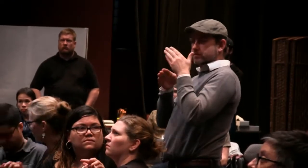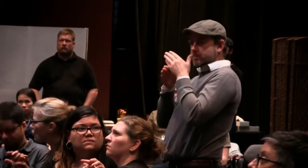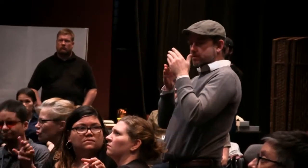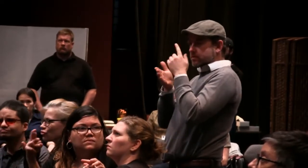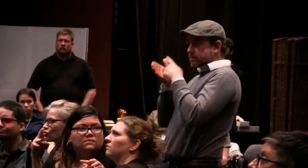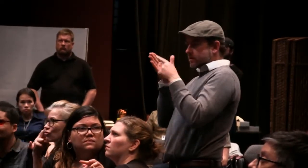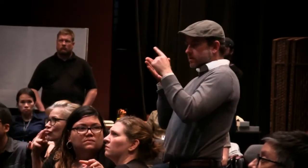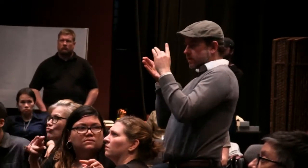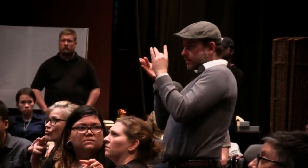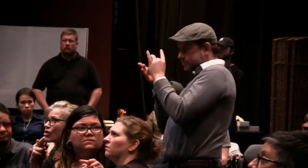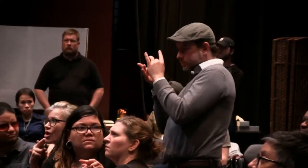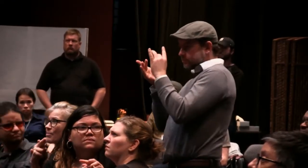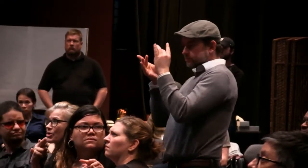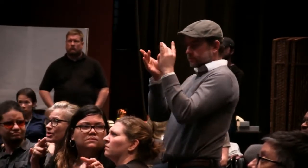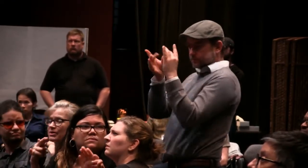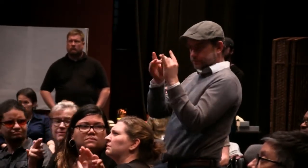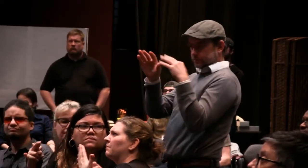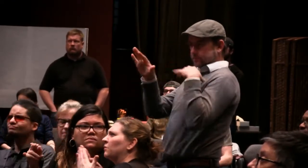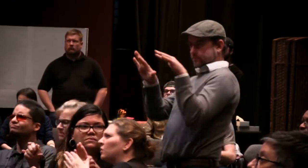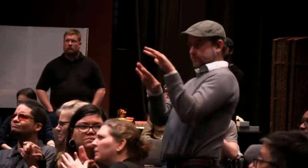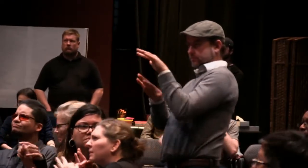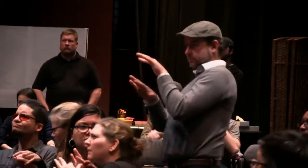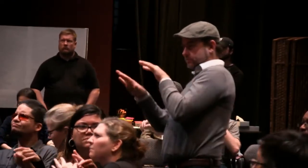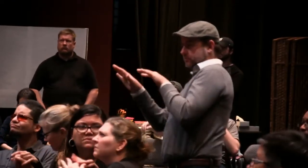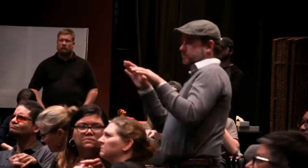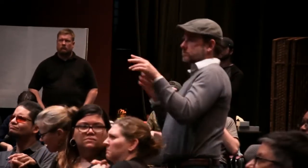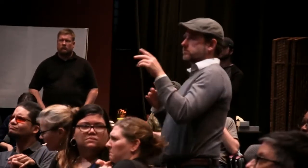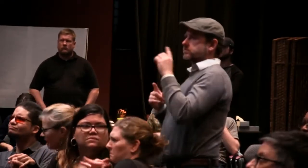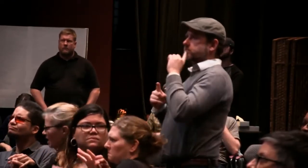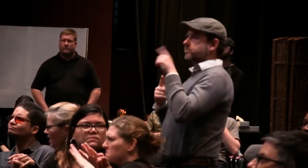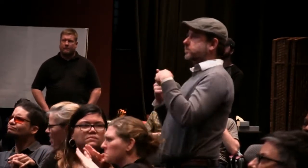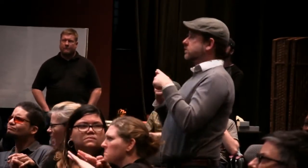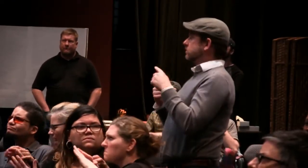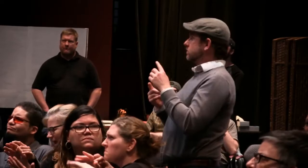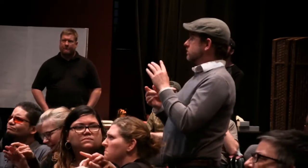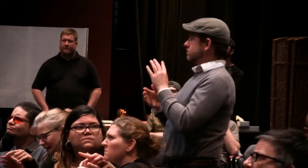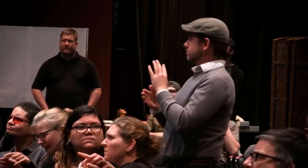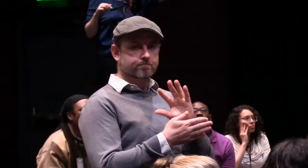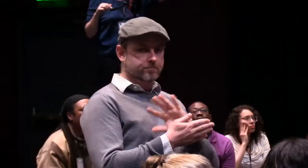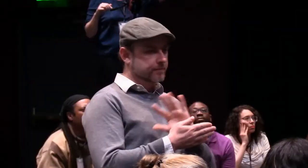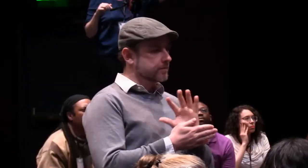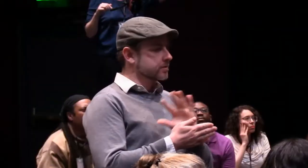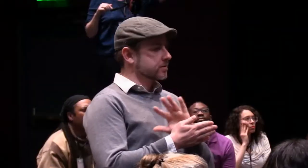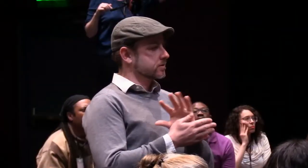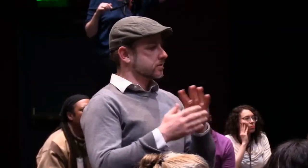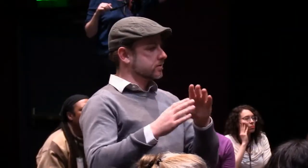As I look around the room, I'm trying to, I took notice of people's different comments.